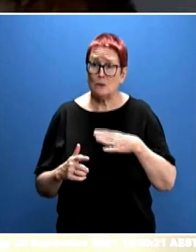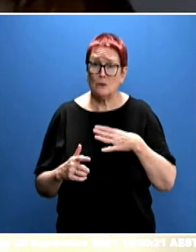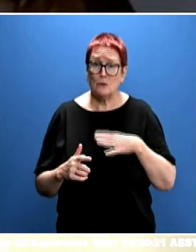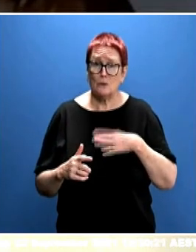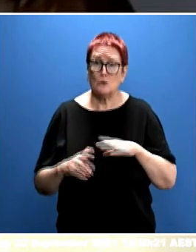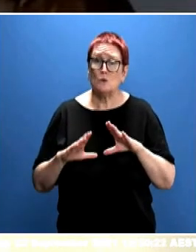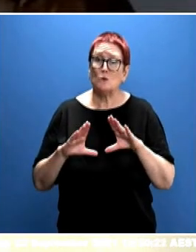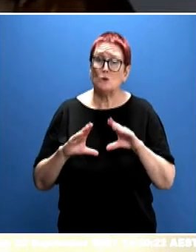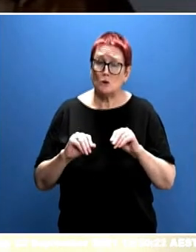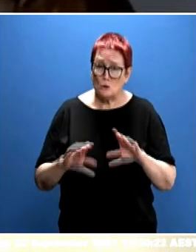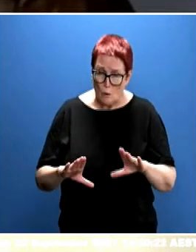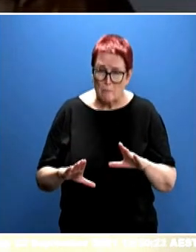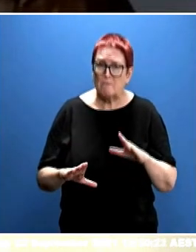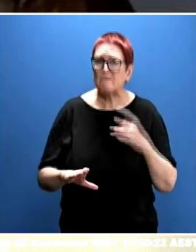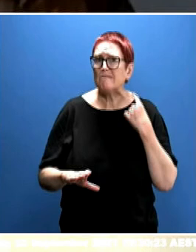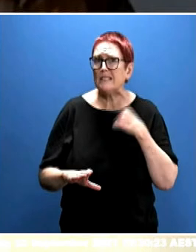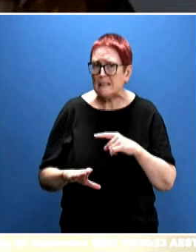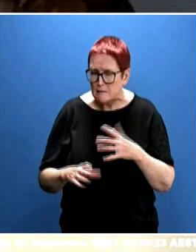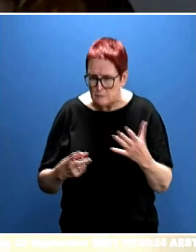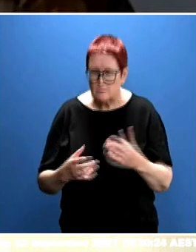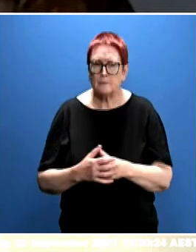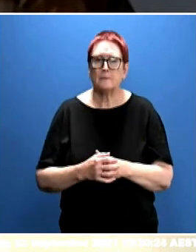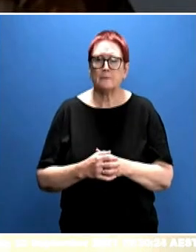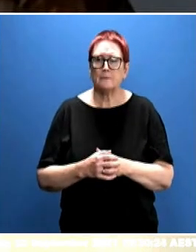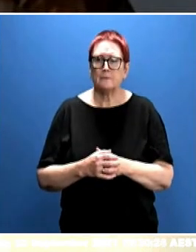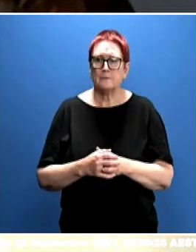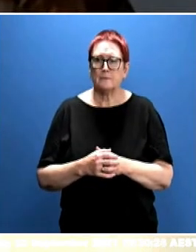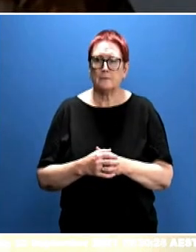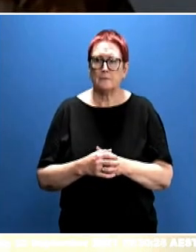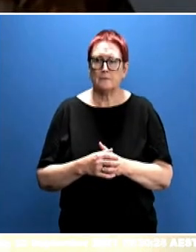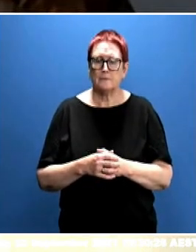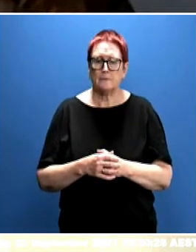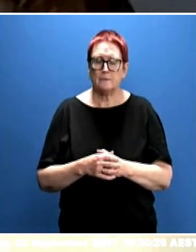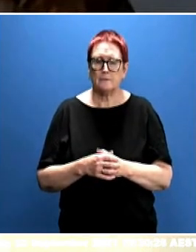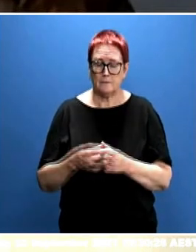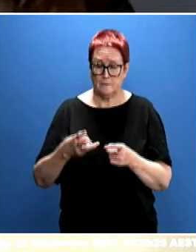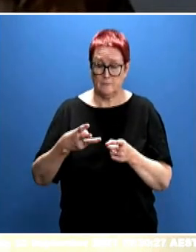Point three, there is a dire need in Western Australia --- and I'm completely